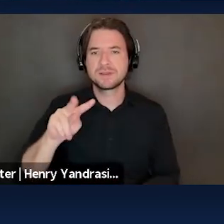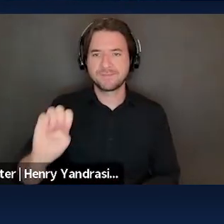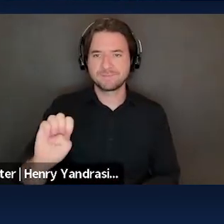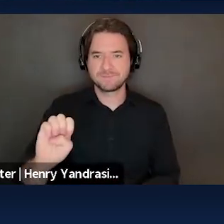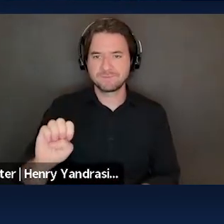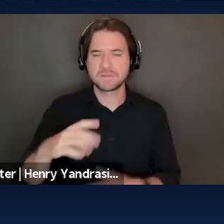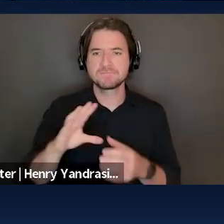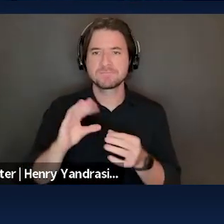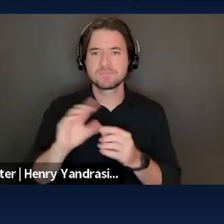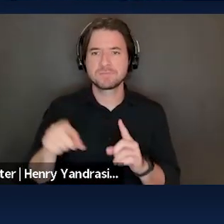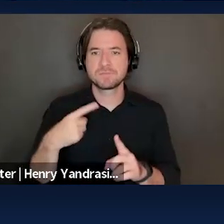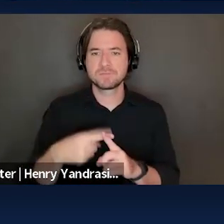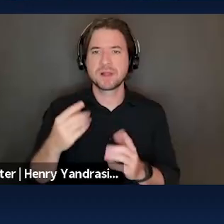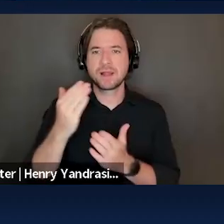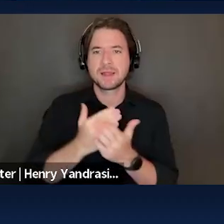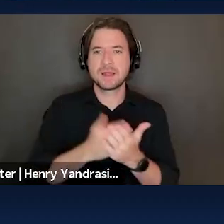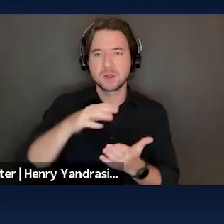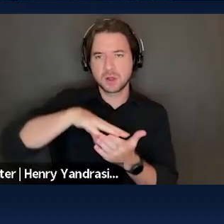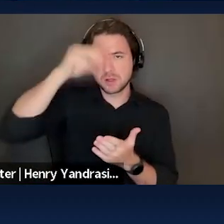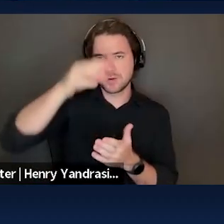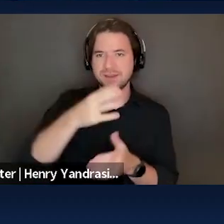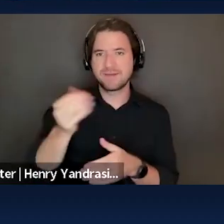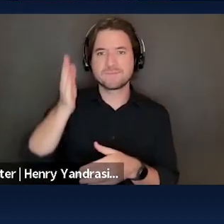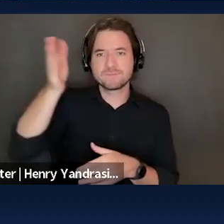to talk about the lessons learned in our future directions.